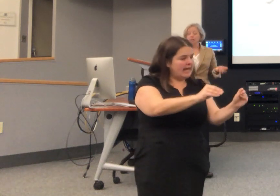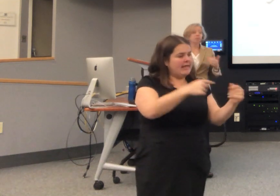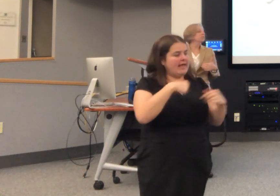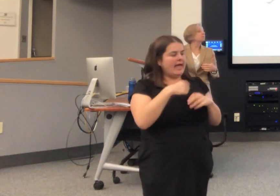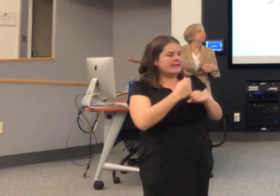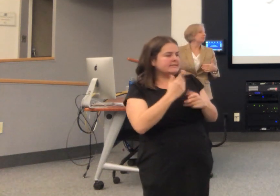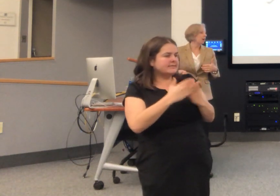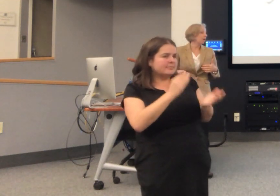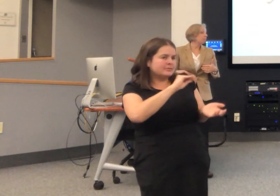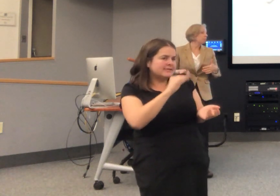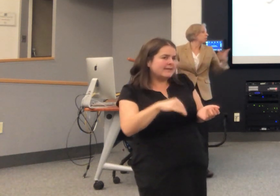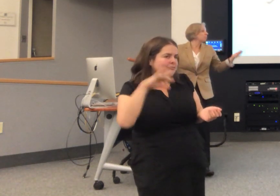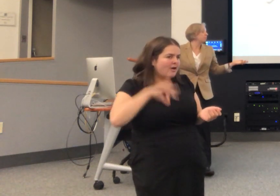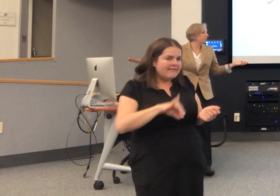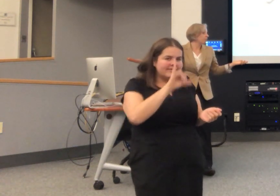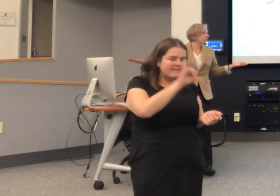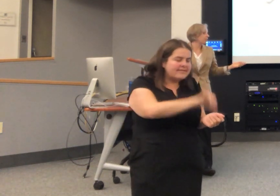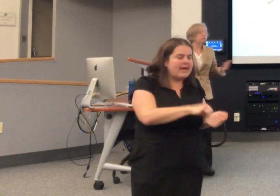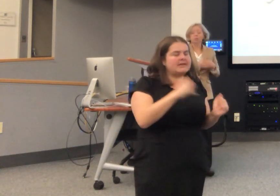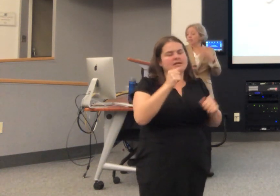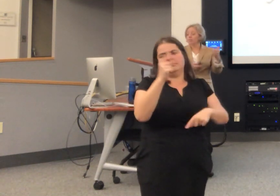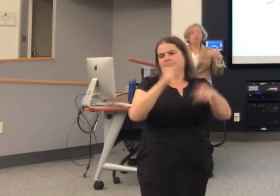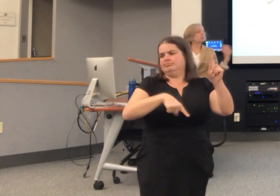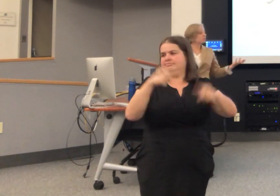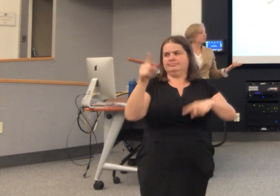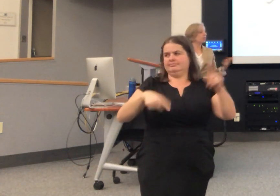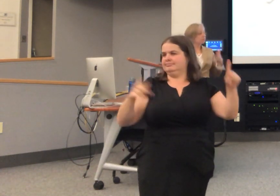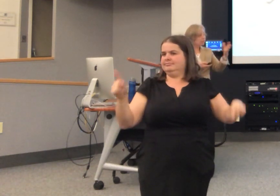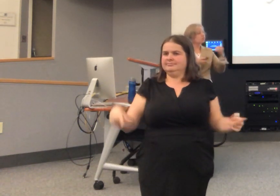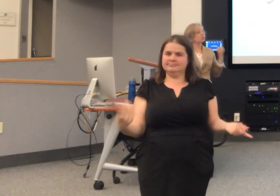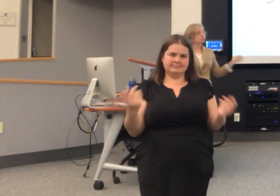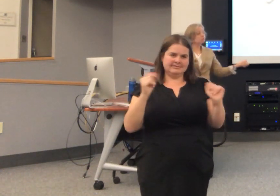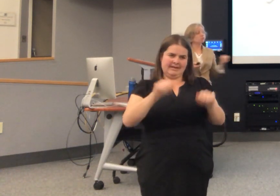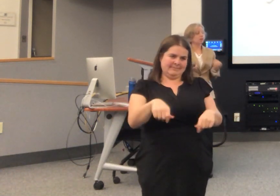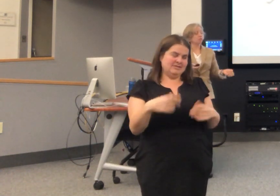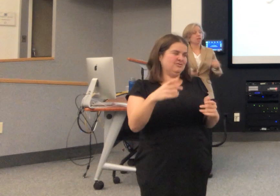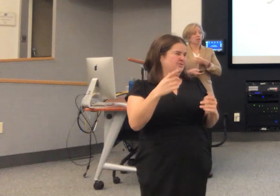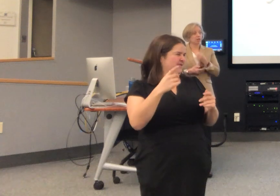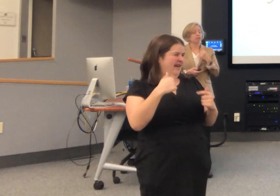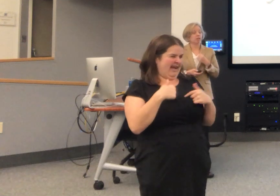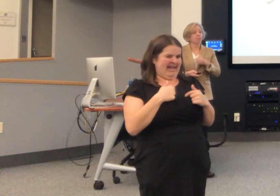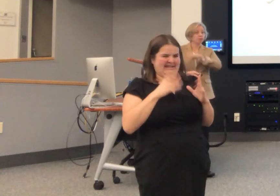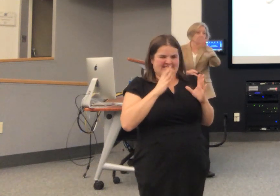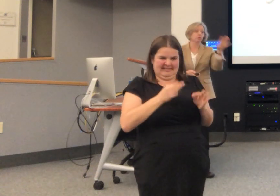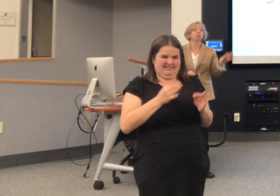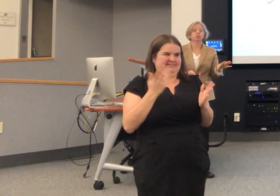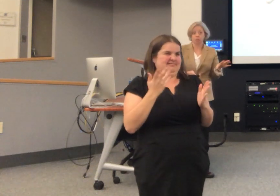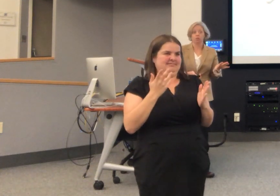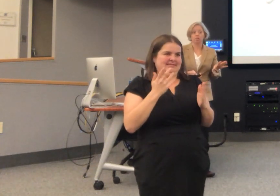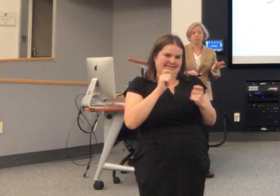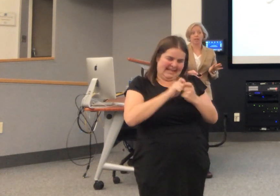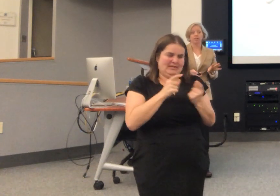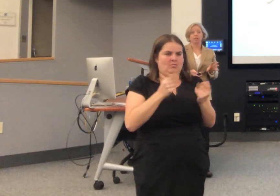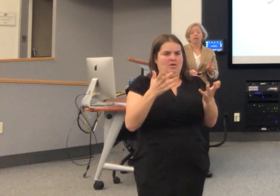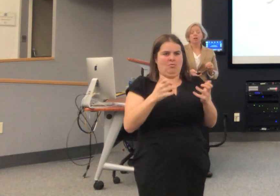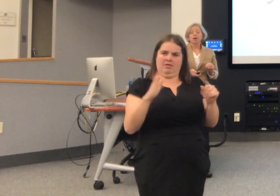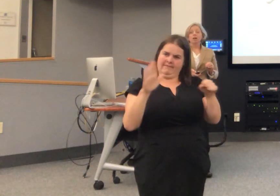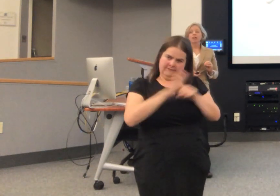It can be limited time or it can be forever. As many ways as you can think of it, you can divide those out. And as the copyright holder you control all of that.